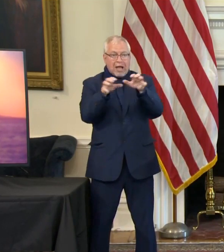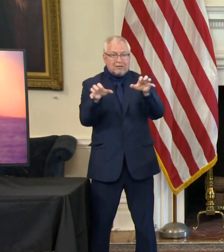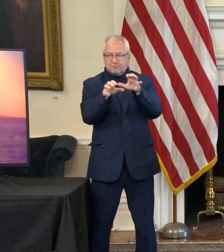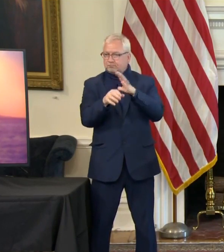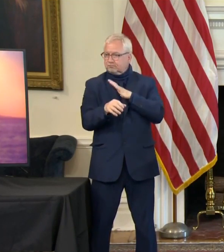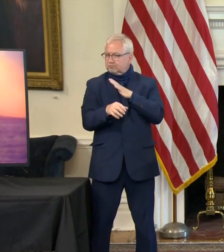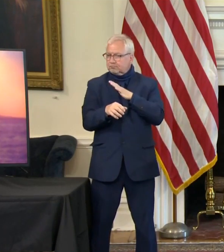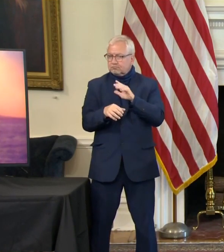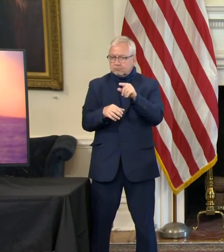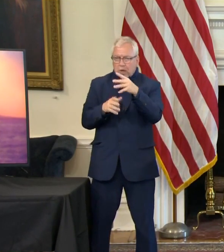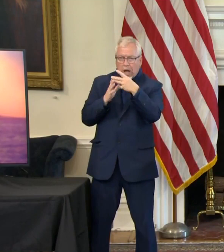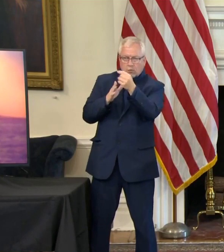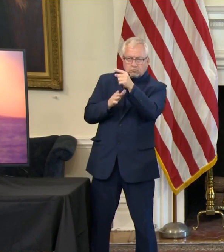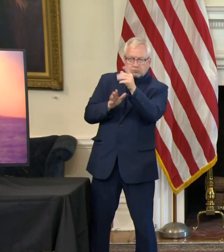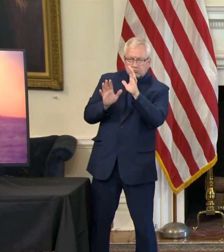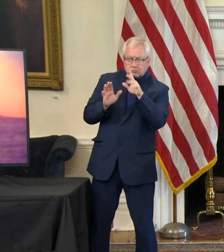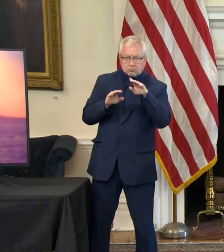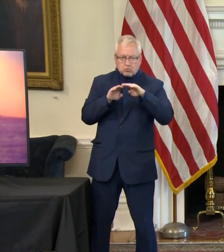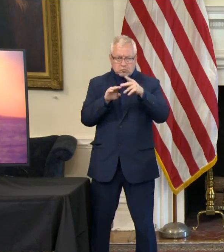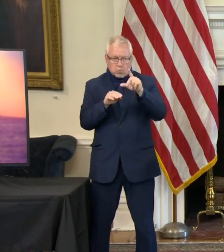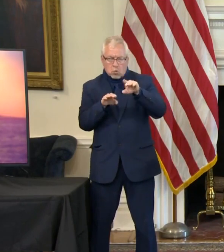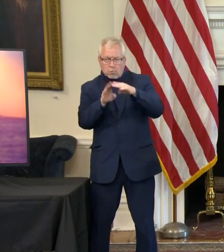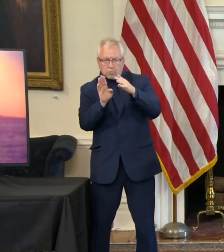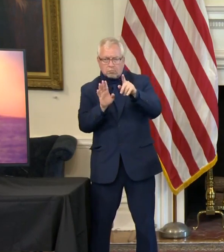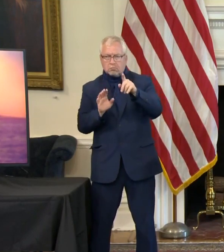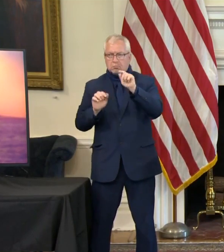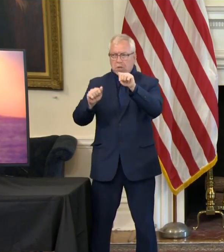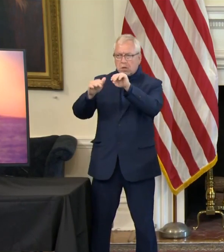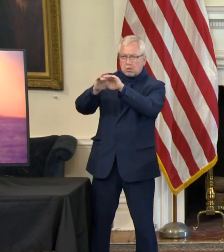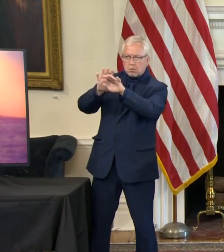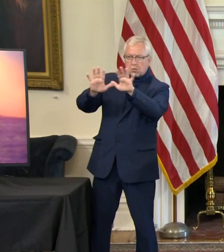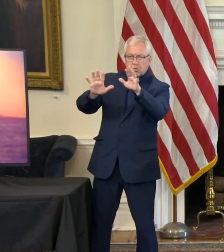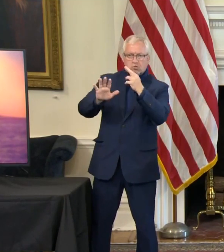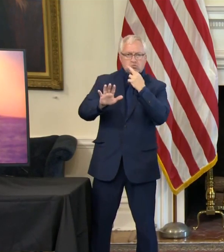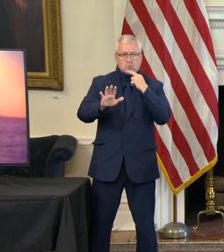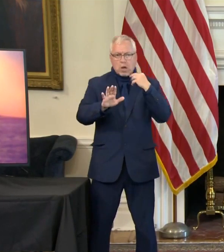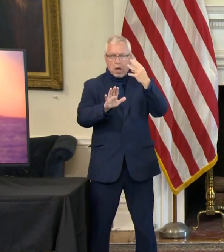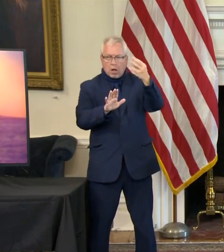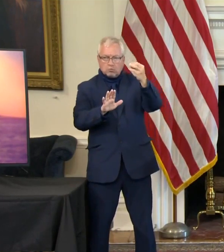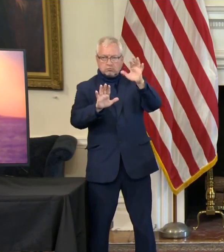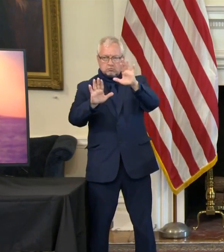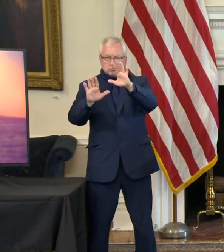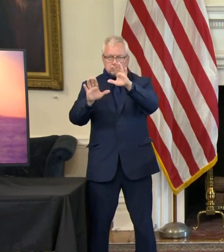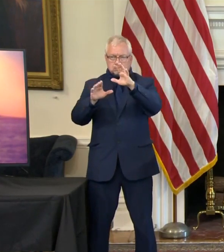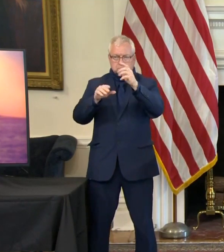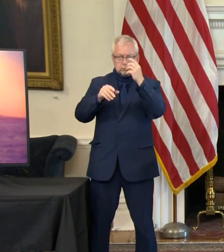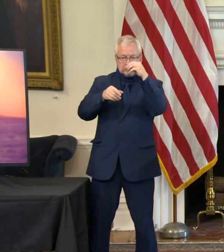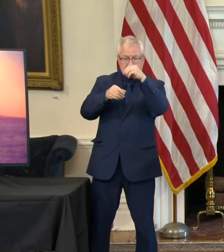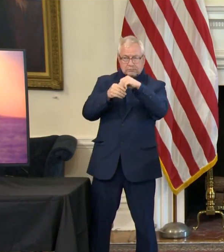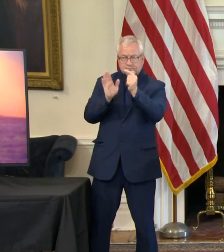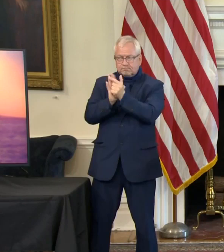LET’S LET KIDS IN SMALL GROUPS GO OUTSIDE AND PLAY. LET’S LET PEOPLE IN THE POOL AS LONG AS THEY ARE SAFE.